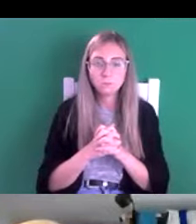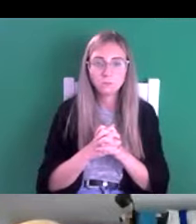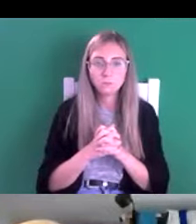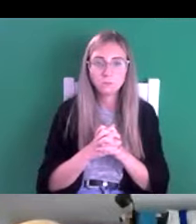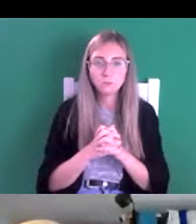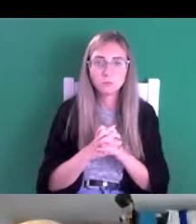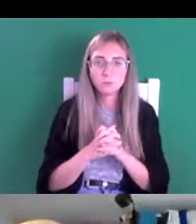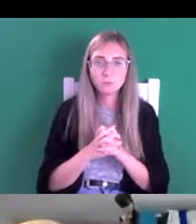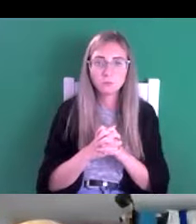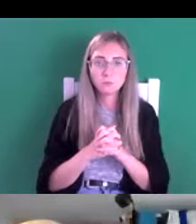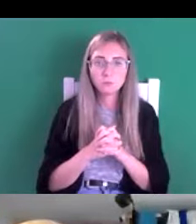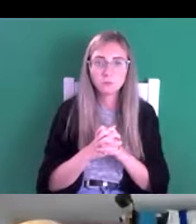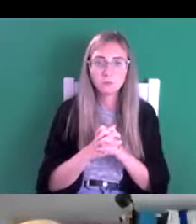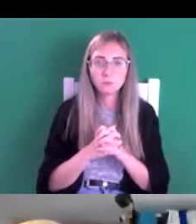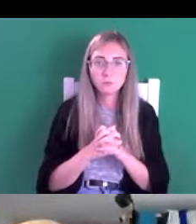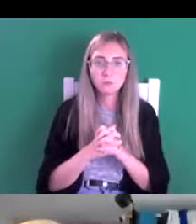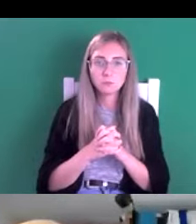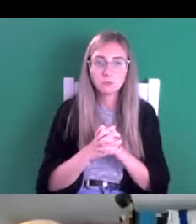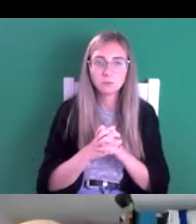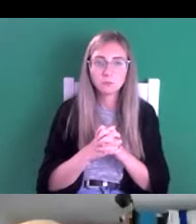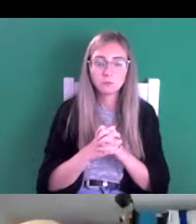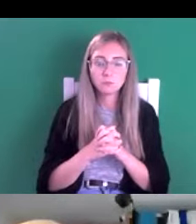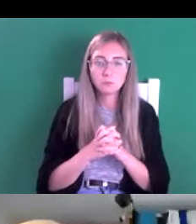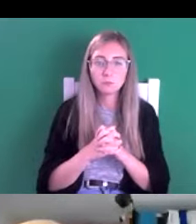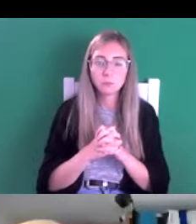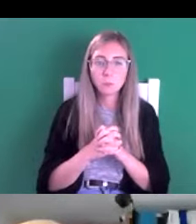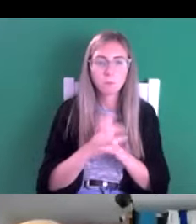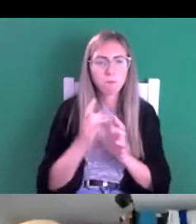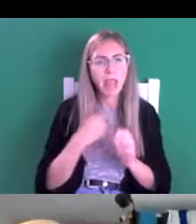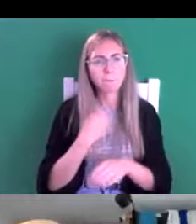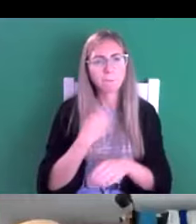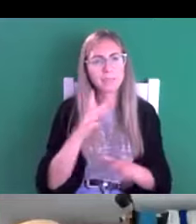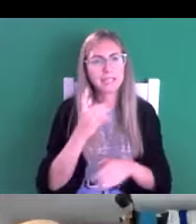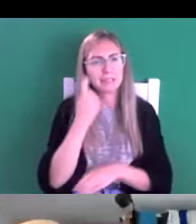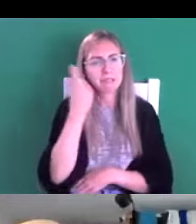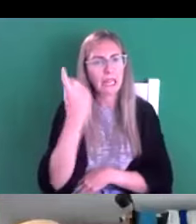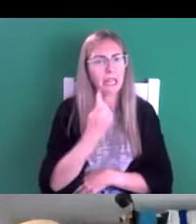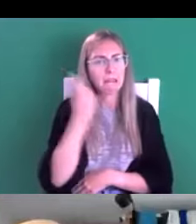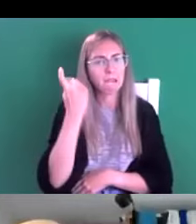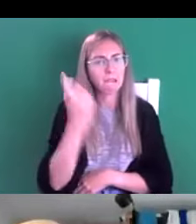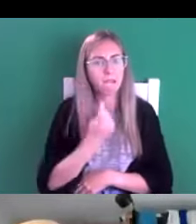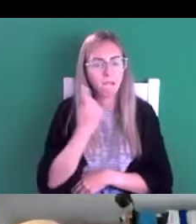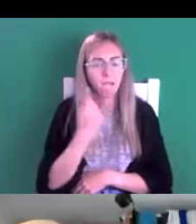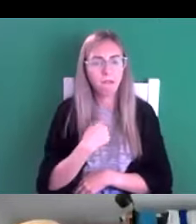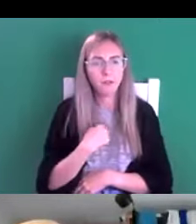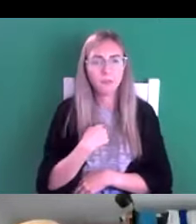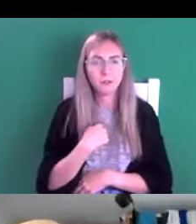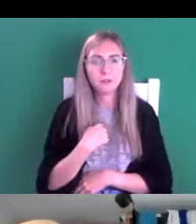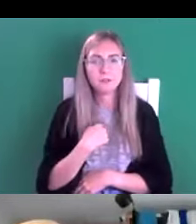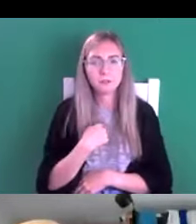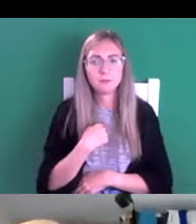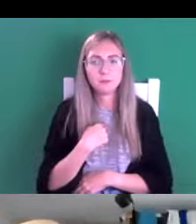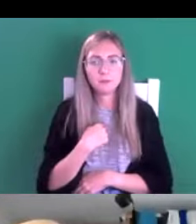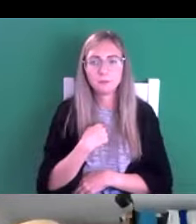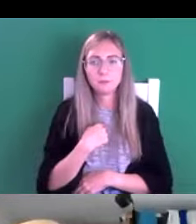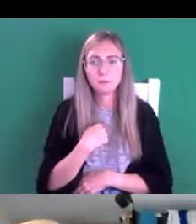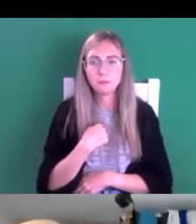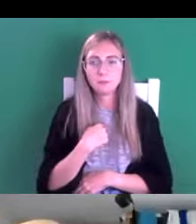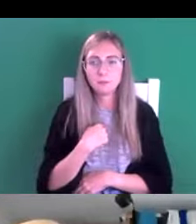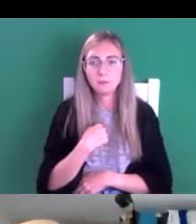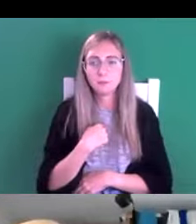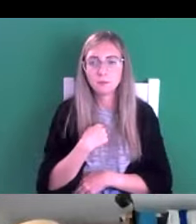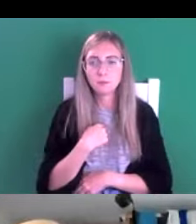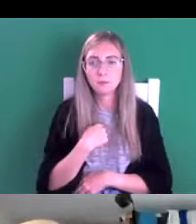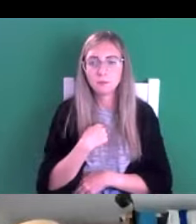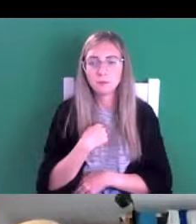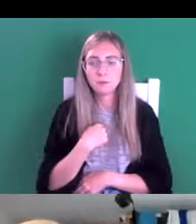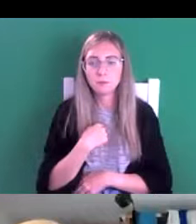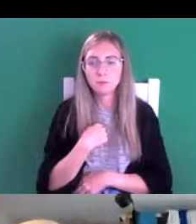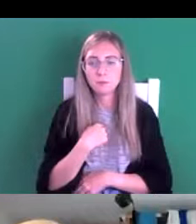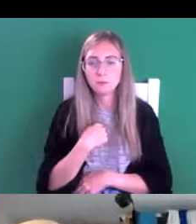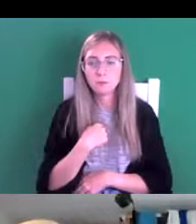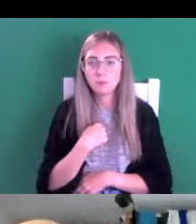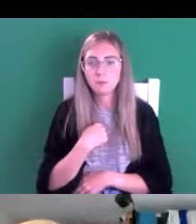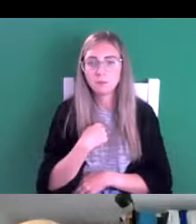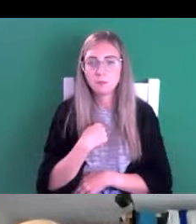um just thinking